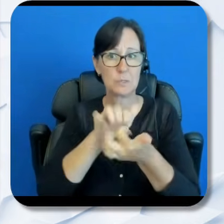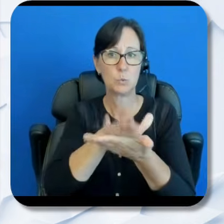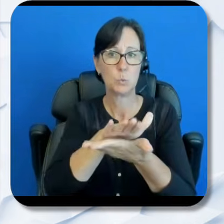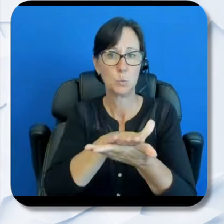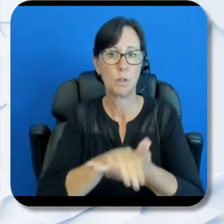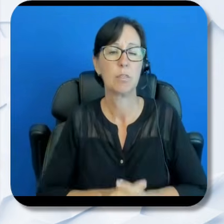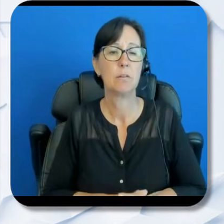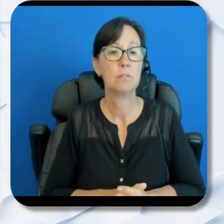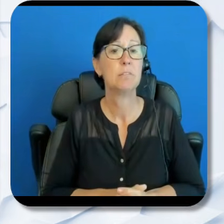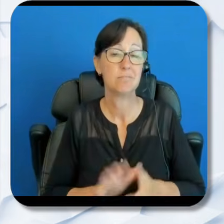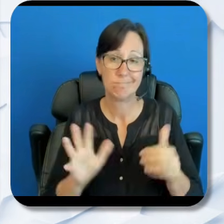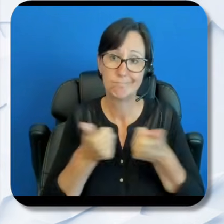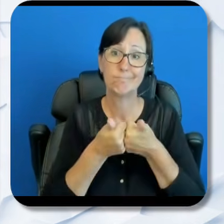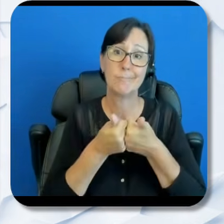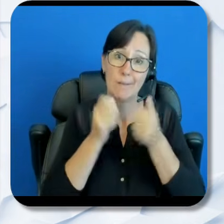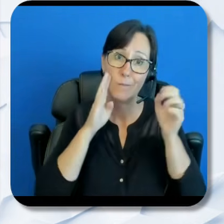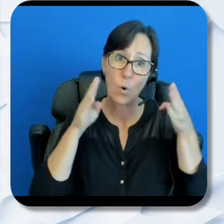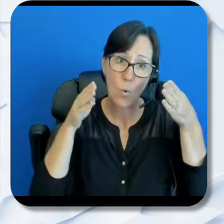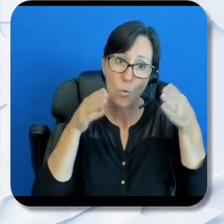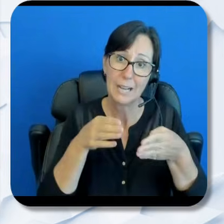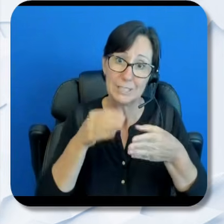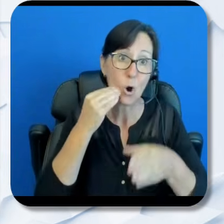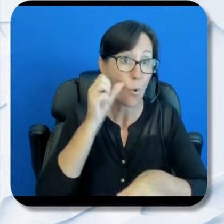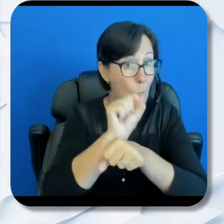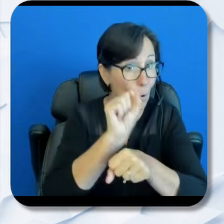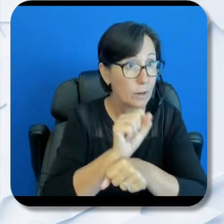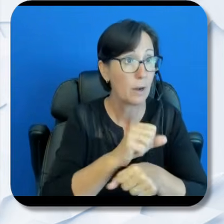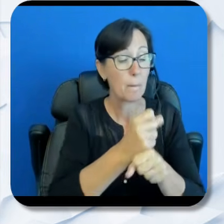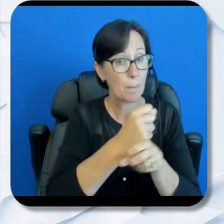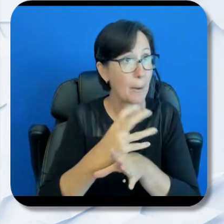But it's difficult to focus on homework, prepare for graduation,